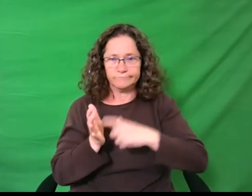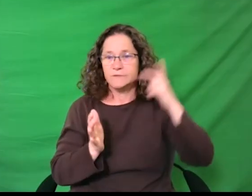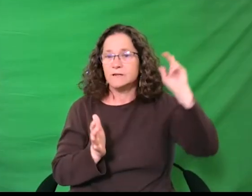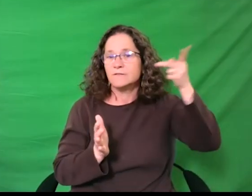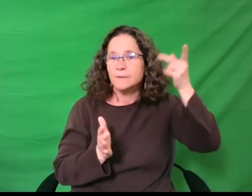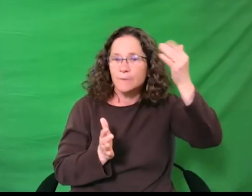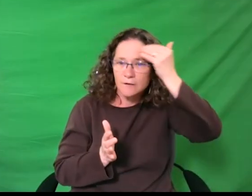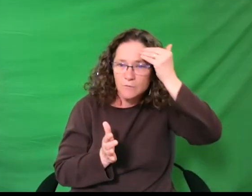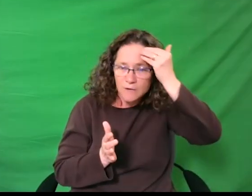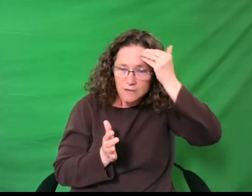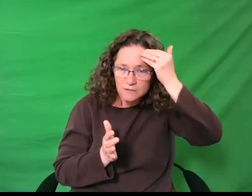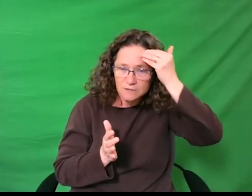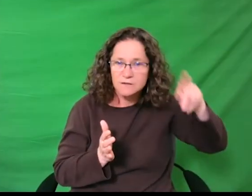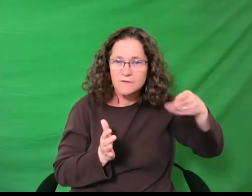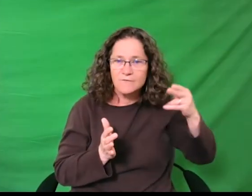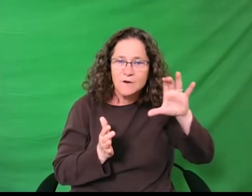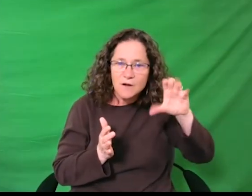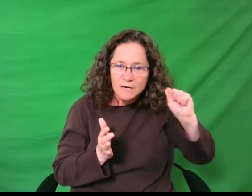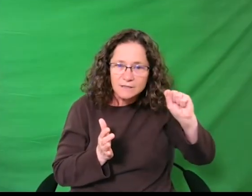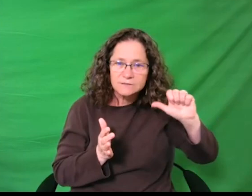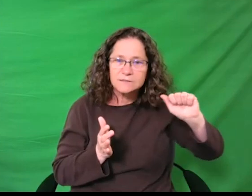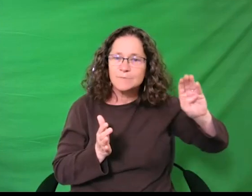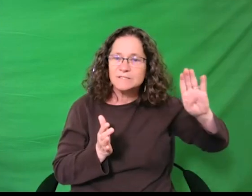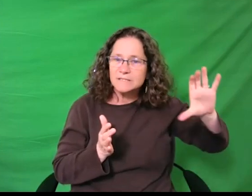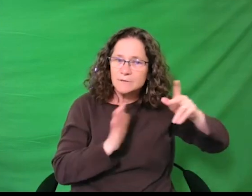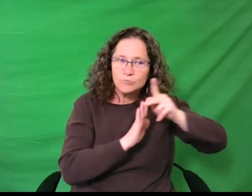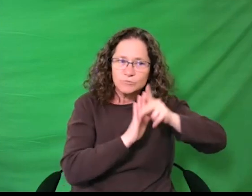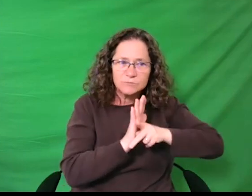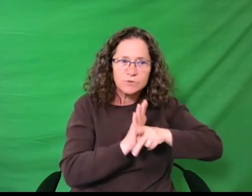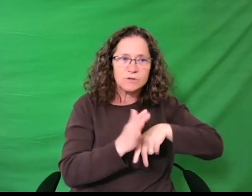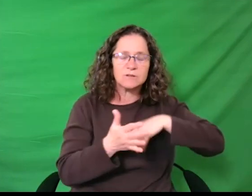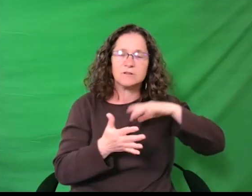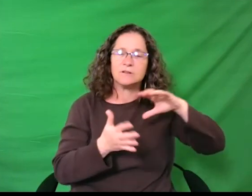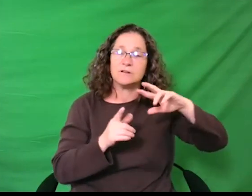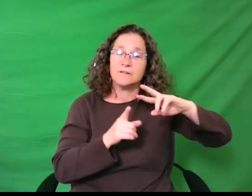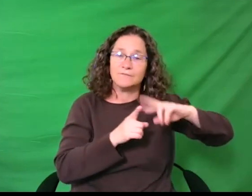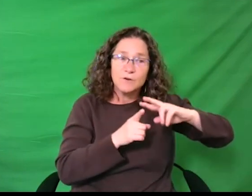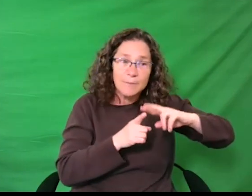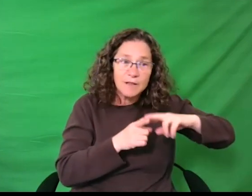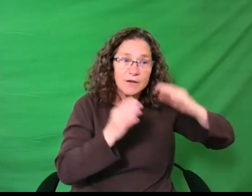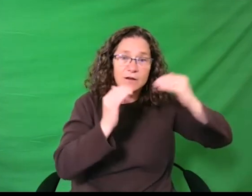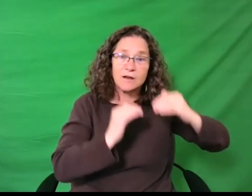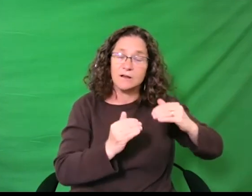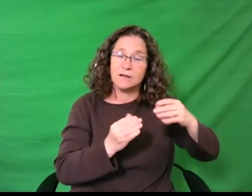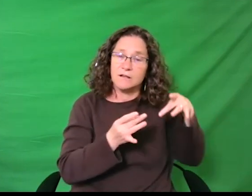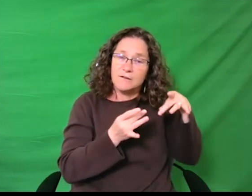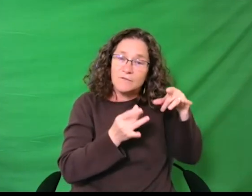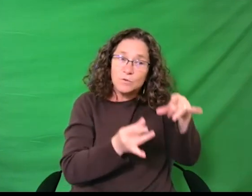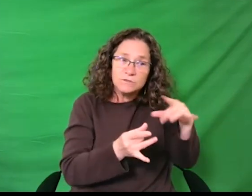and the alphabetic principal, vocabulary, fluency, and comprehension.